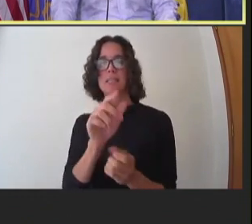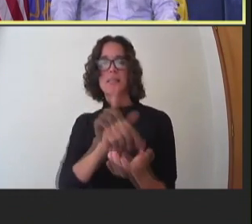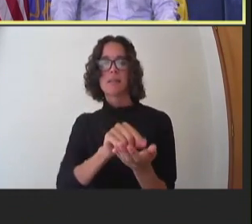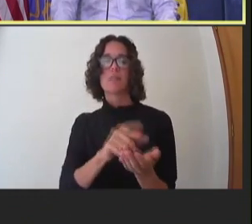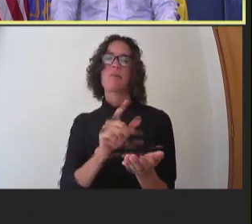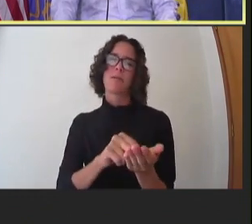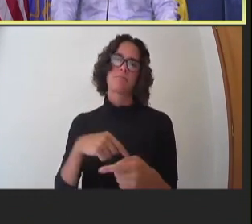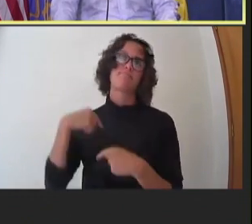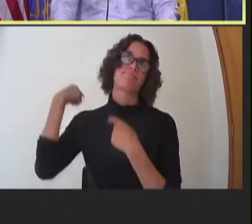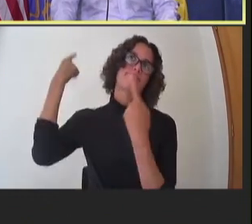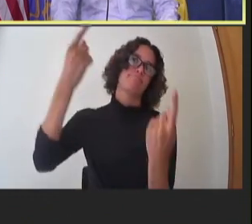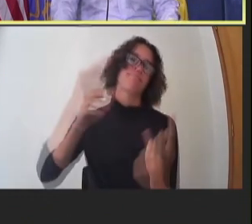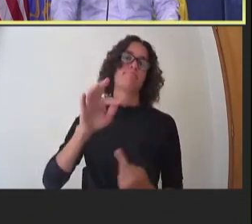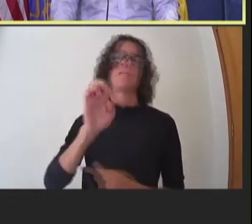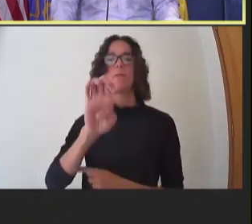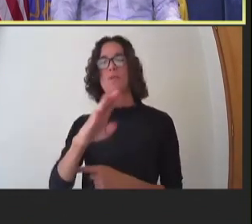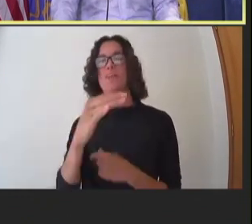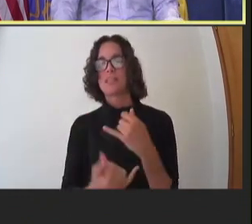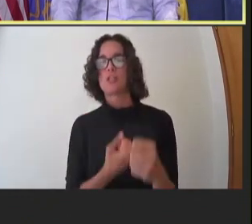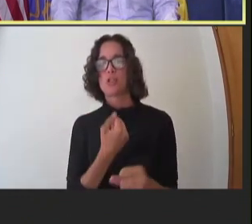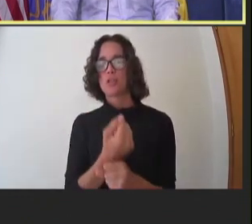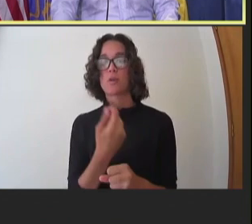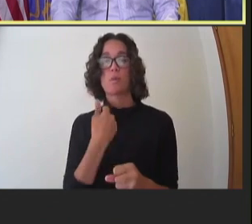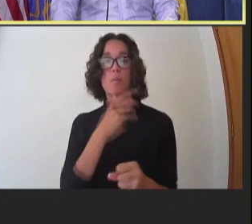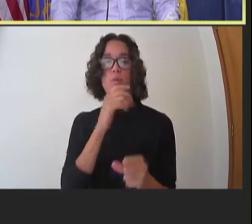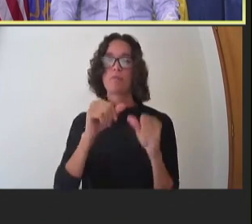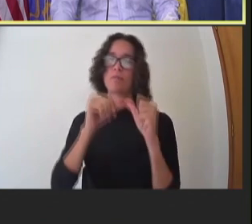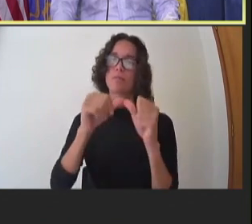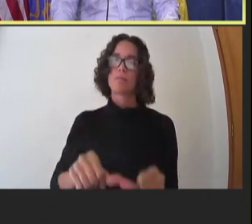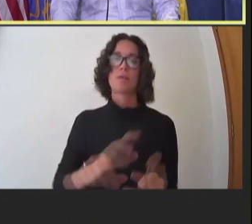about February of this year. And we're going to extend this to other pathogens as well as that